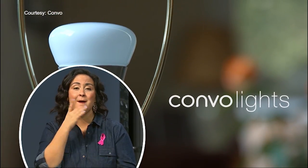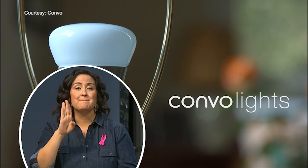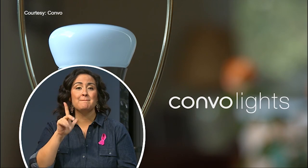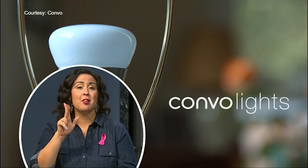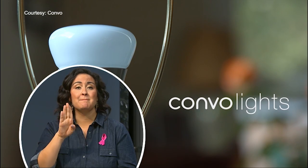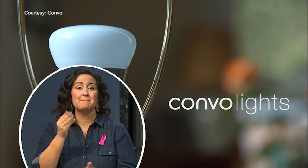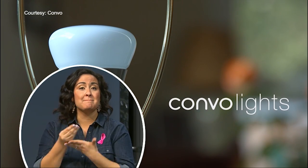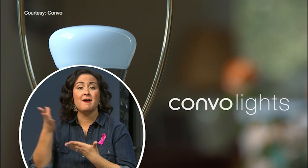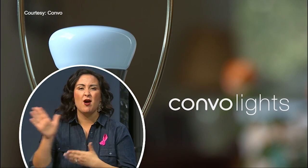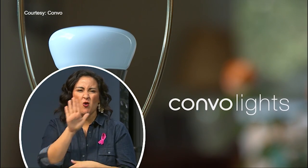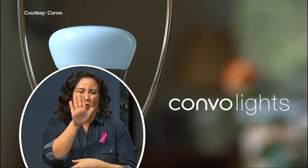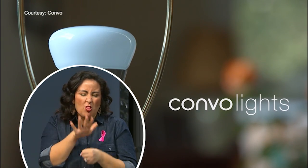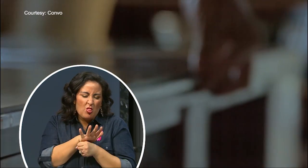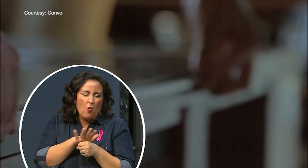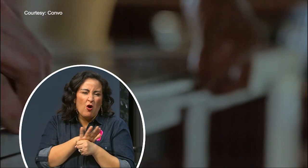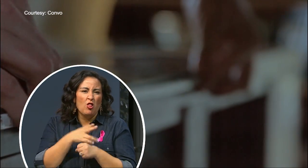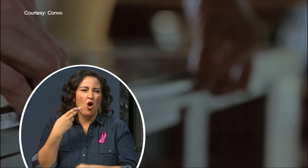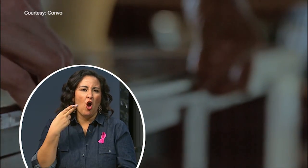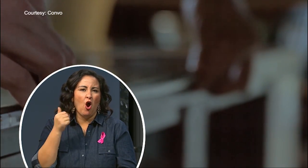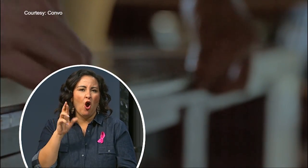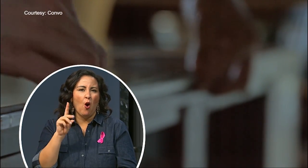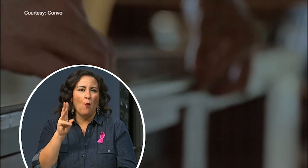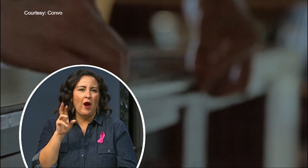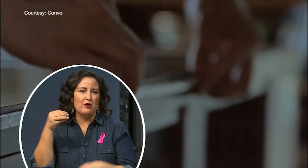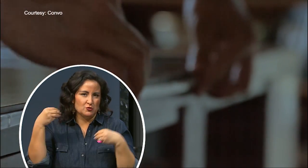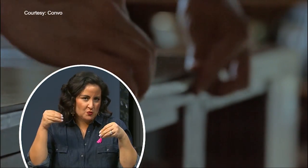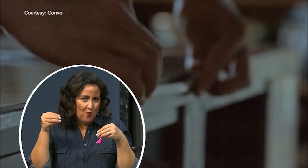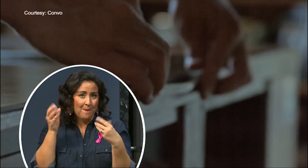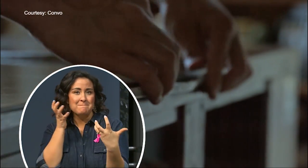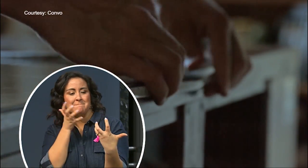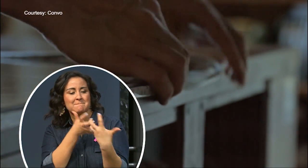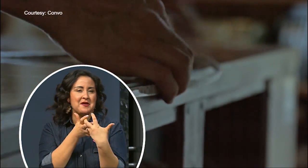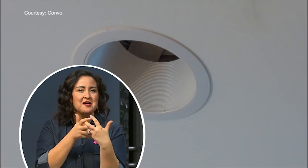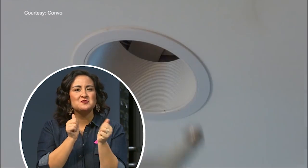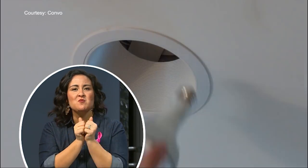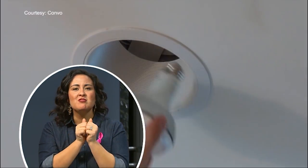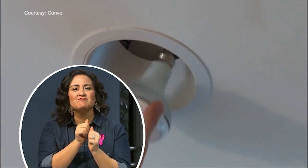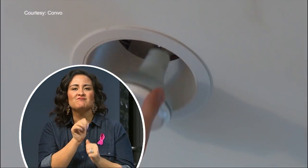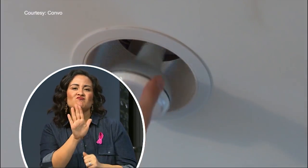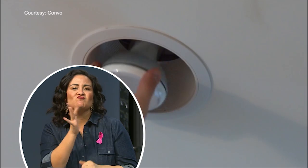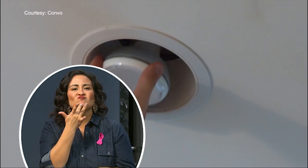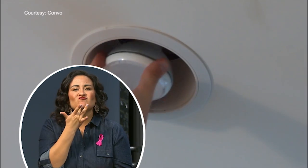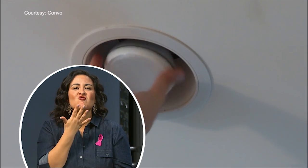By using strips and light bulbs you can purchase at your local hardware store, users are able